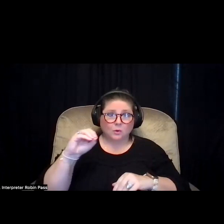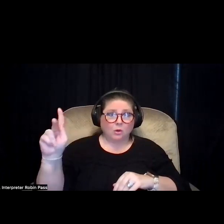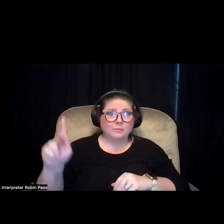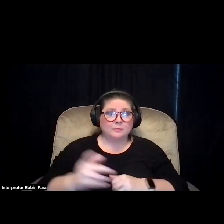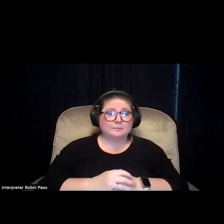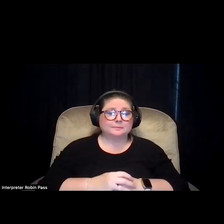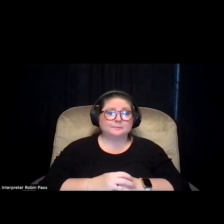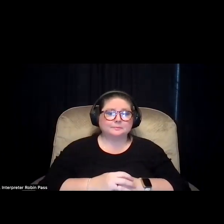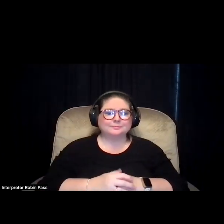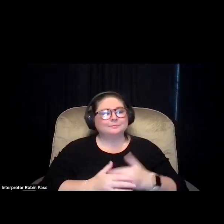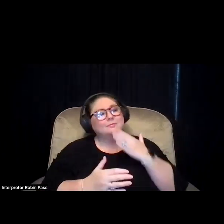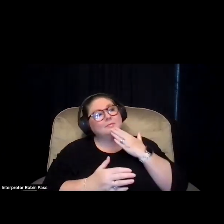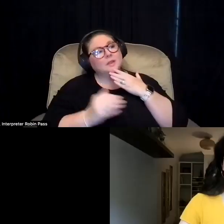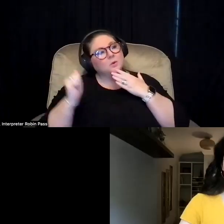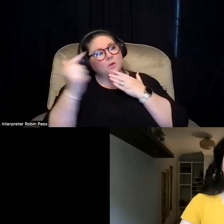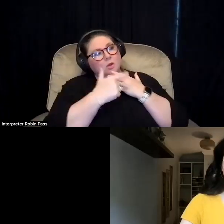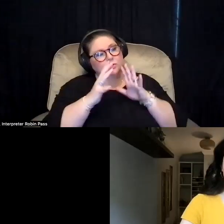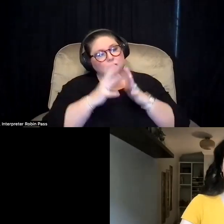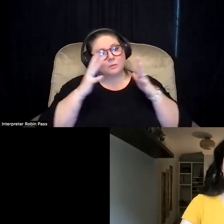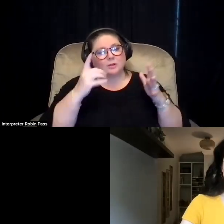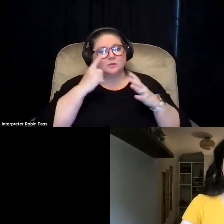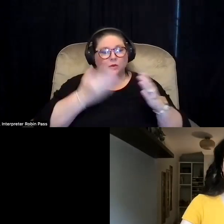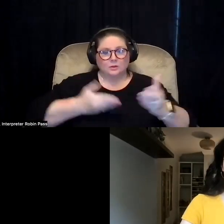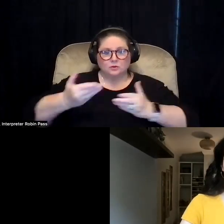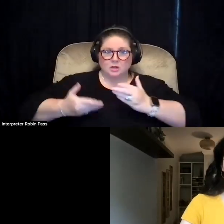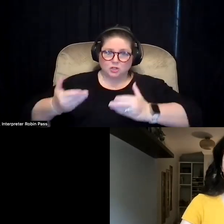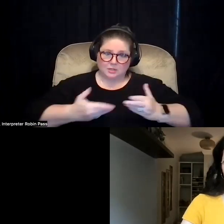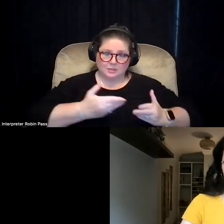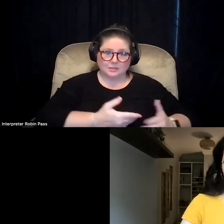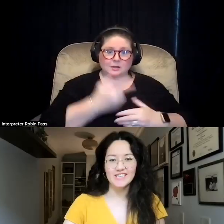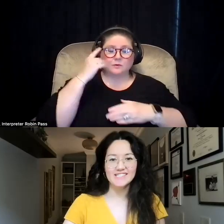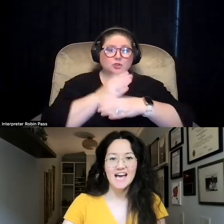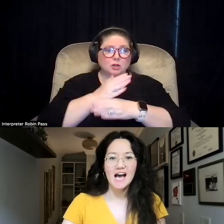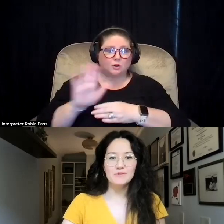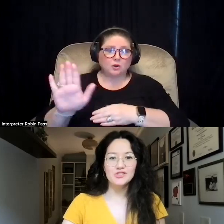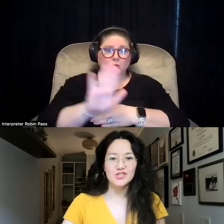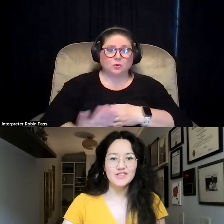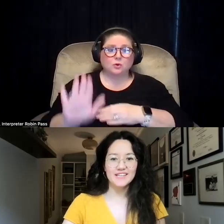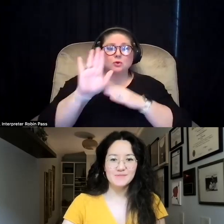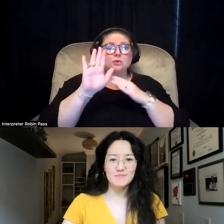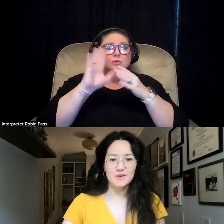thank you all so much for those introductions for sharing your stories i'm sure that as people are